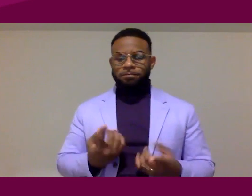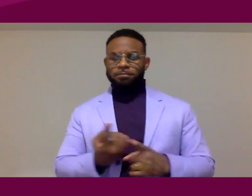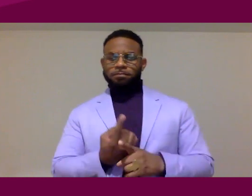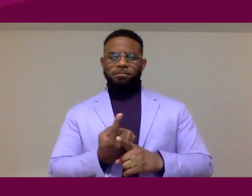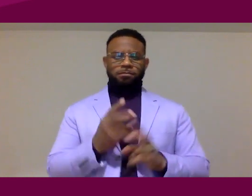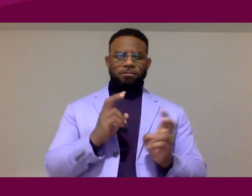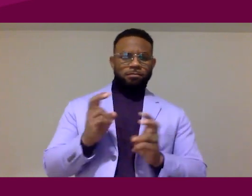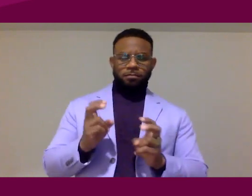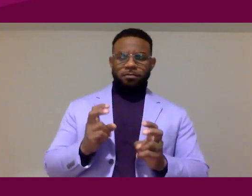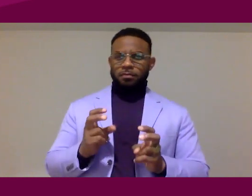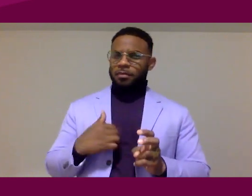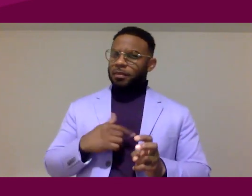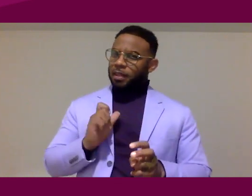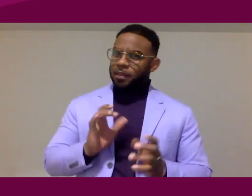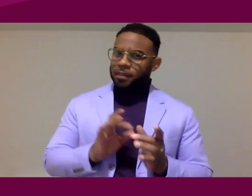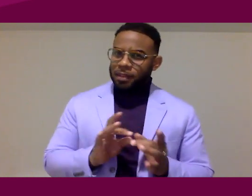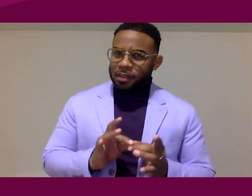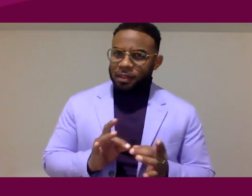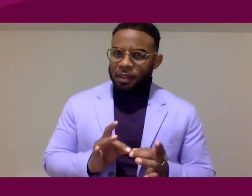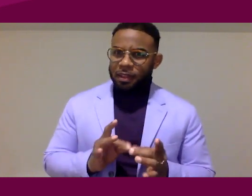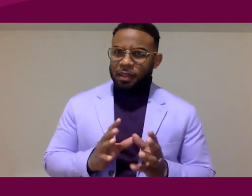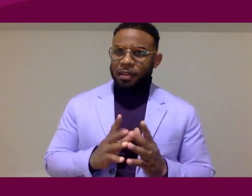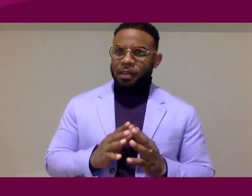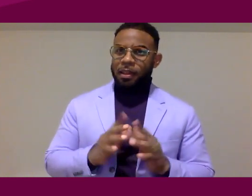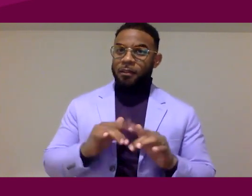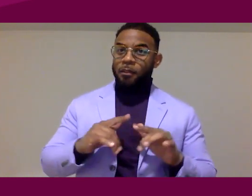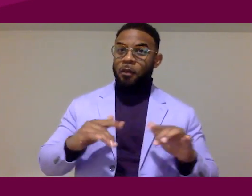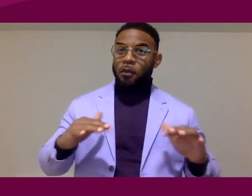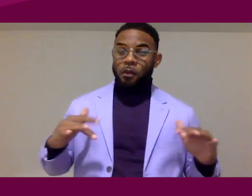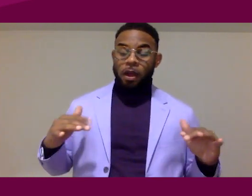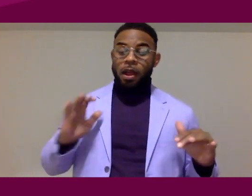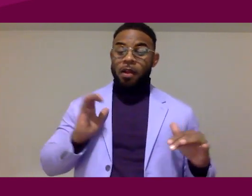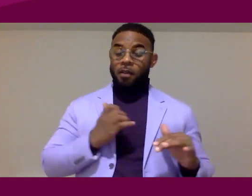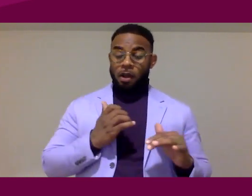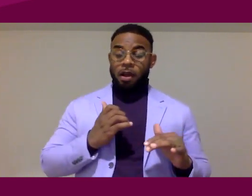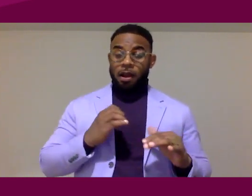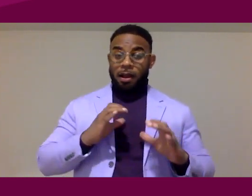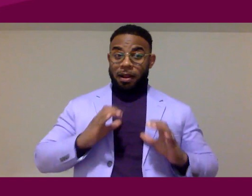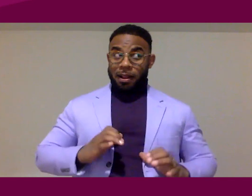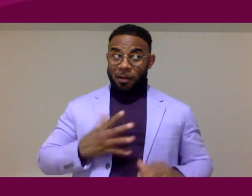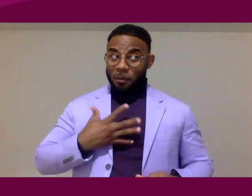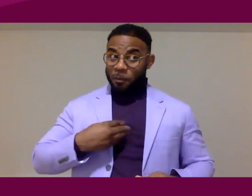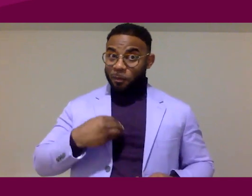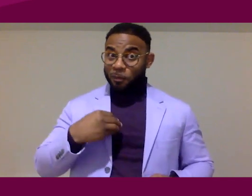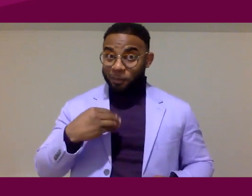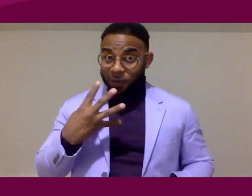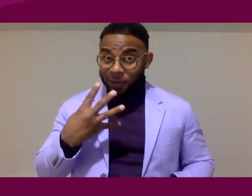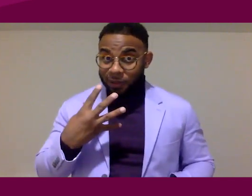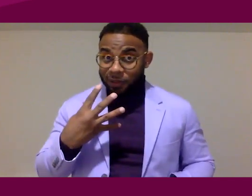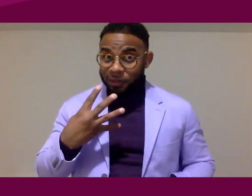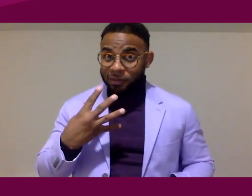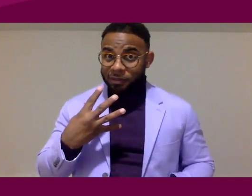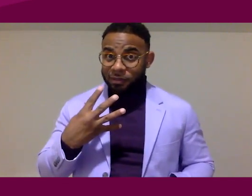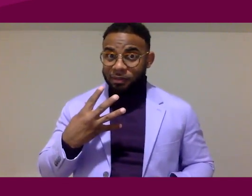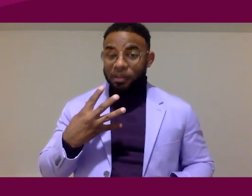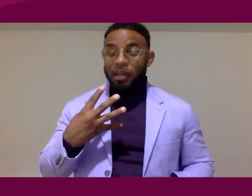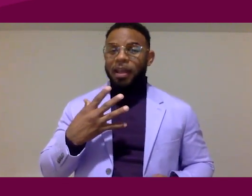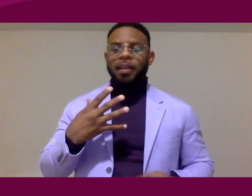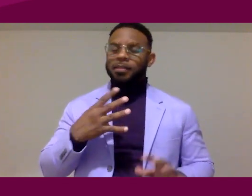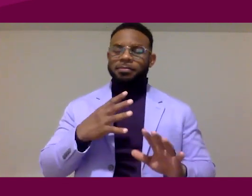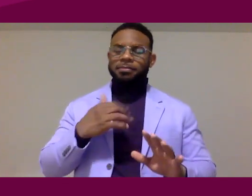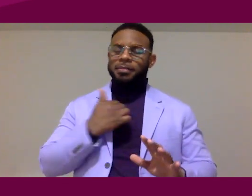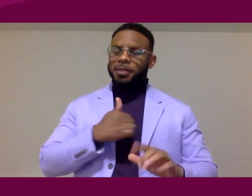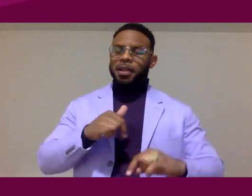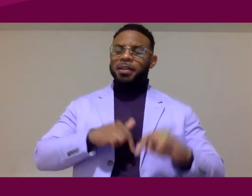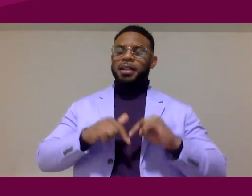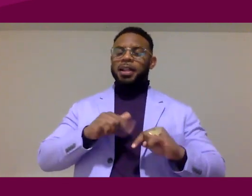And I have to say a variety of our clients were quite surprised about the accessibility